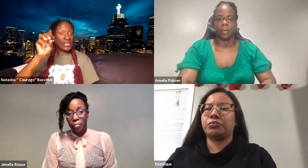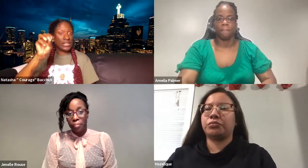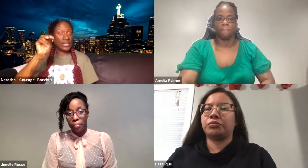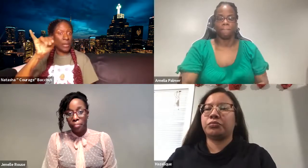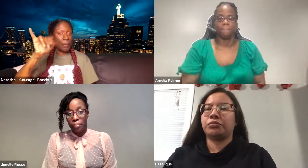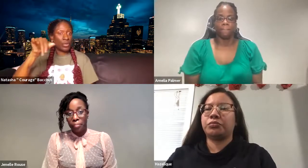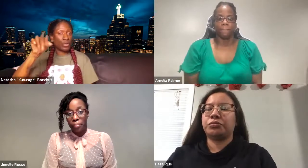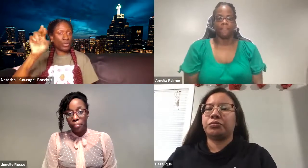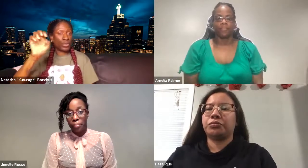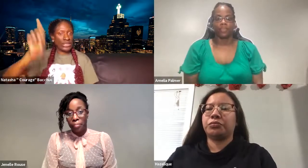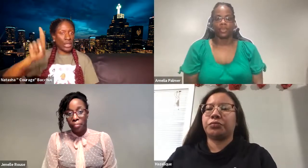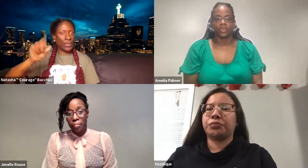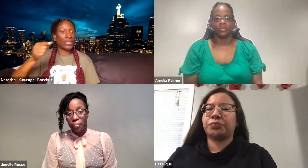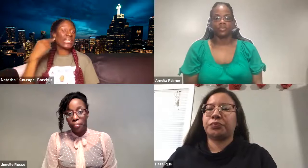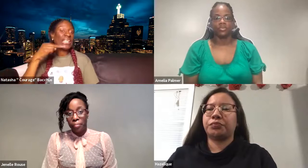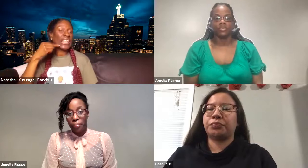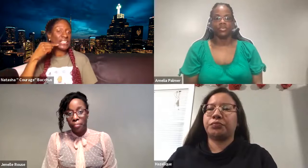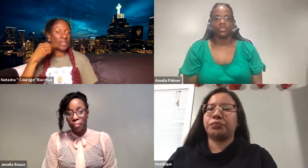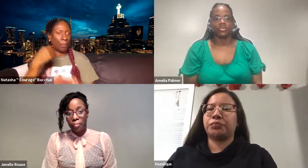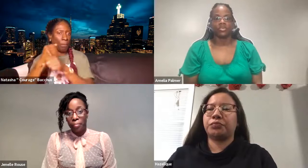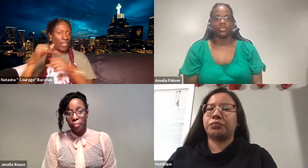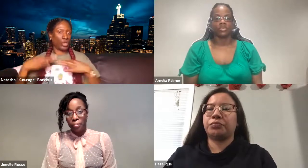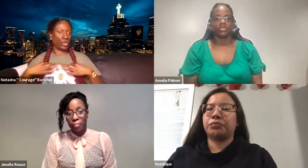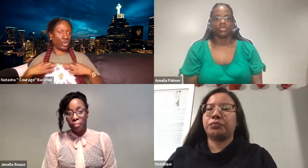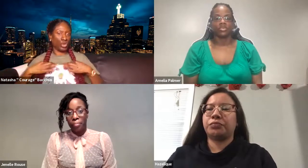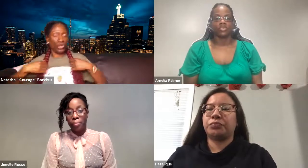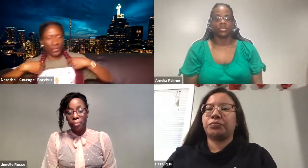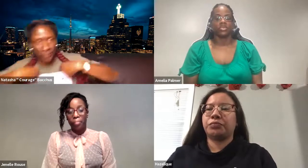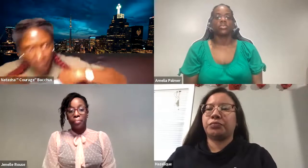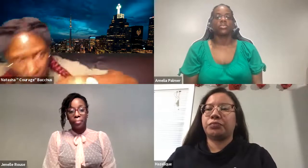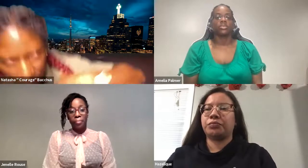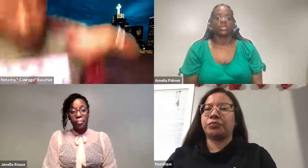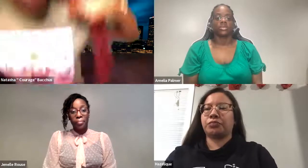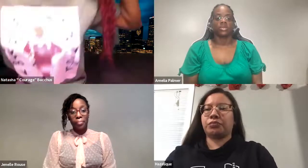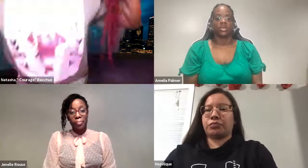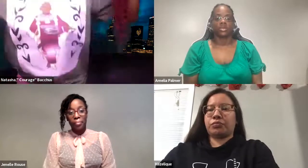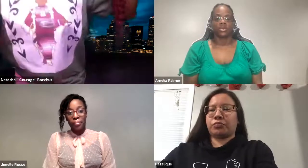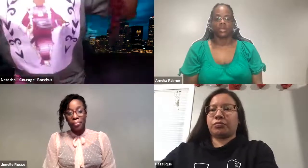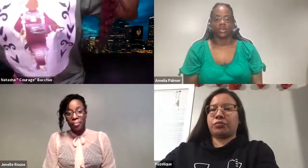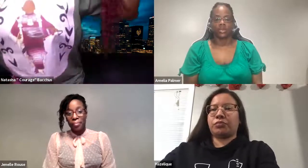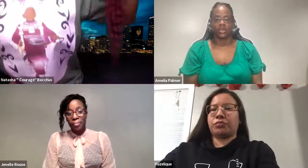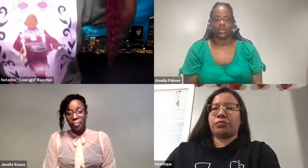land and actually it was dominique's niece who created this and i'll just show it to you here